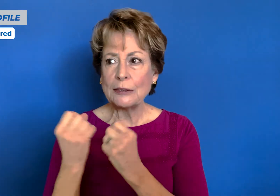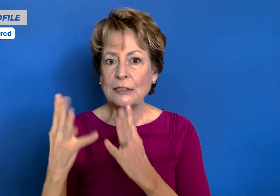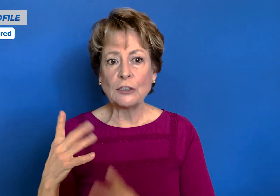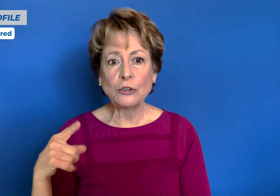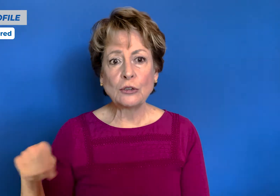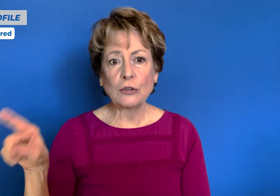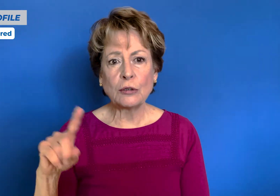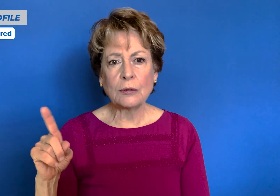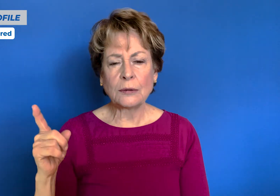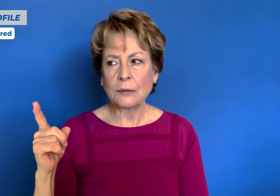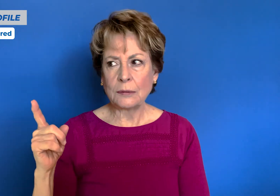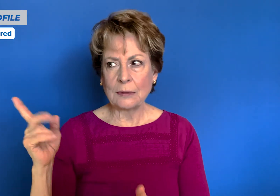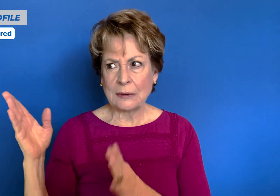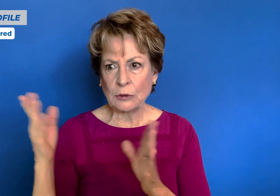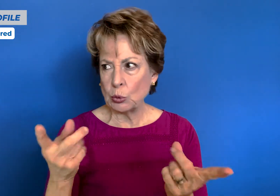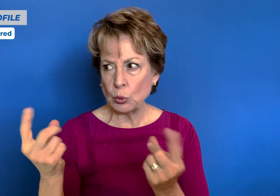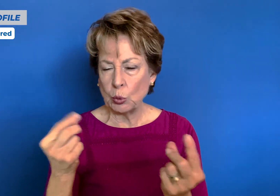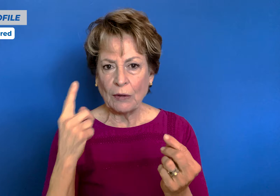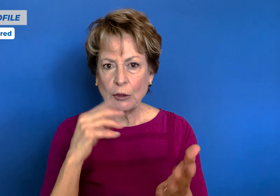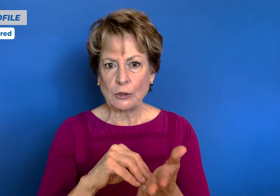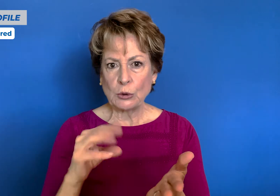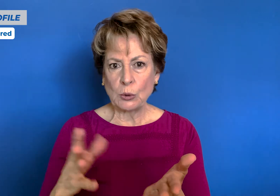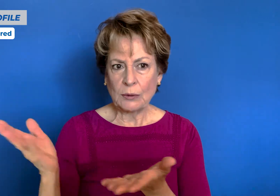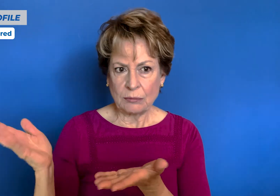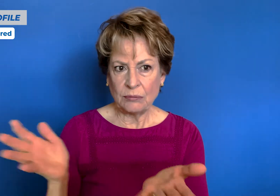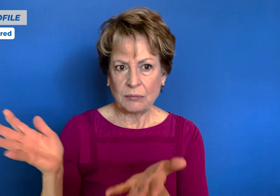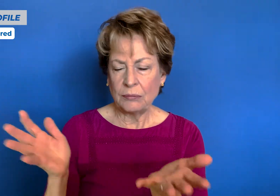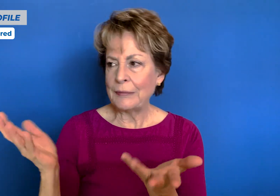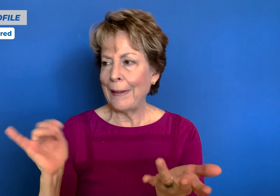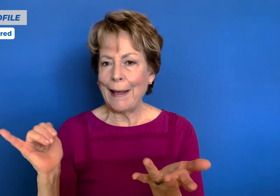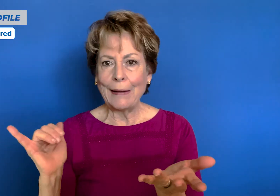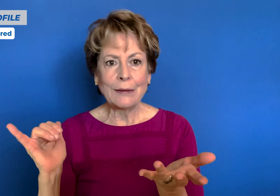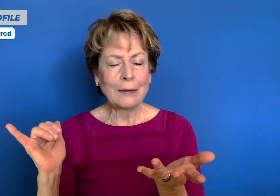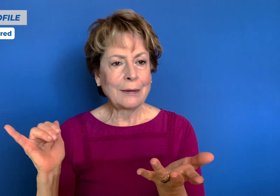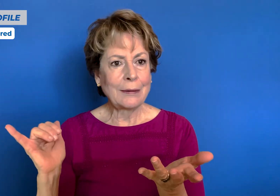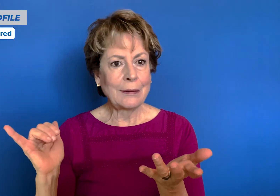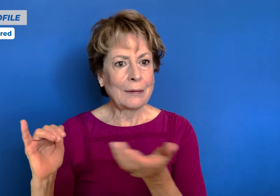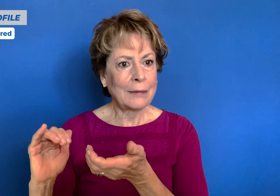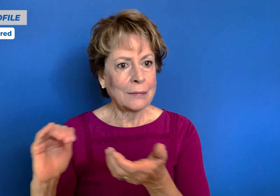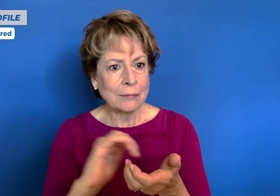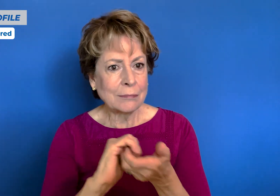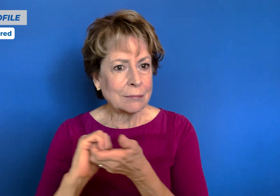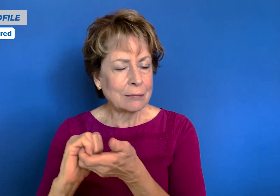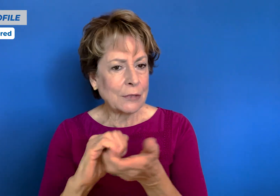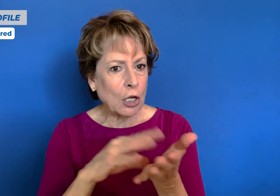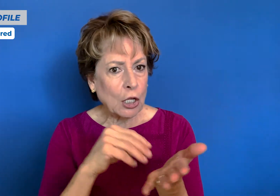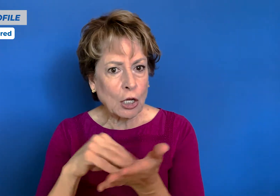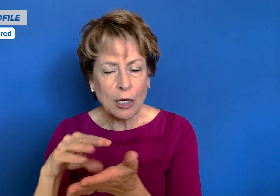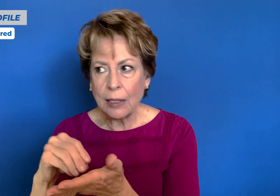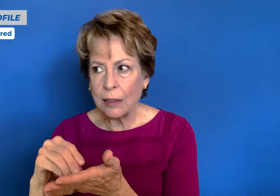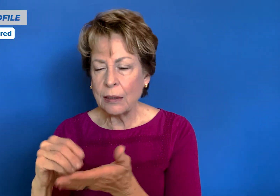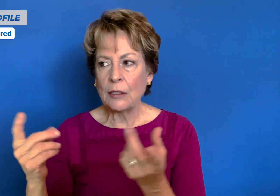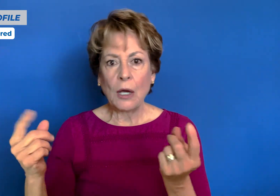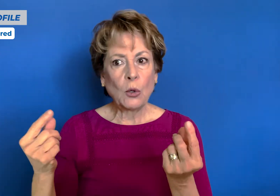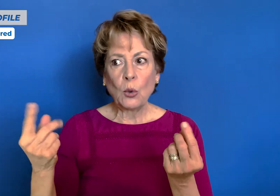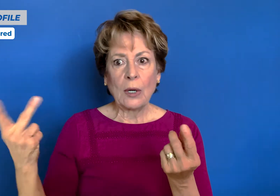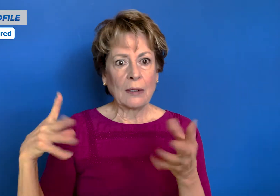Support teachers’ use of student centered activities such as cooperative learning,